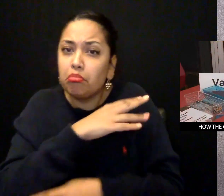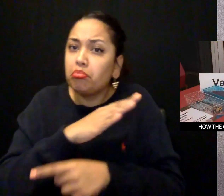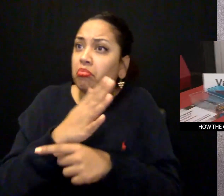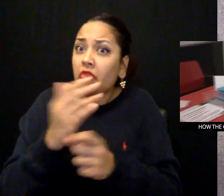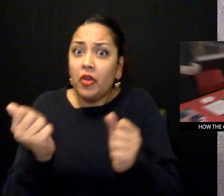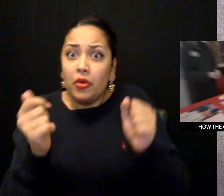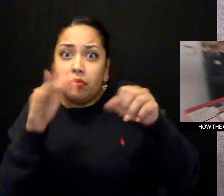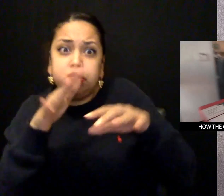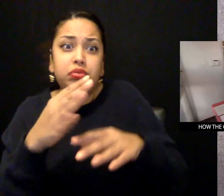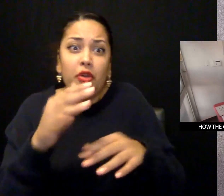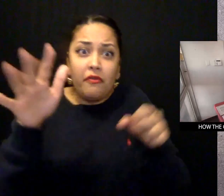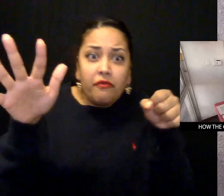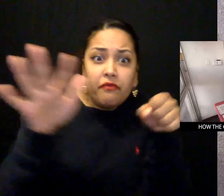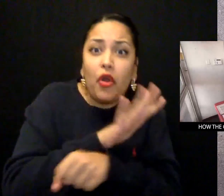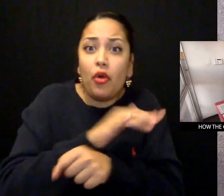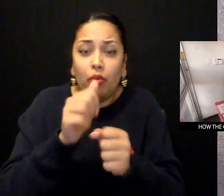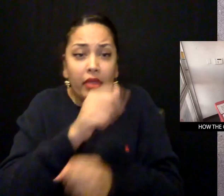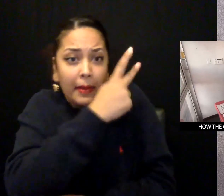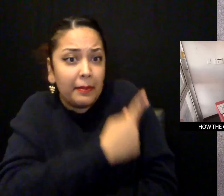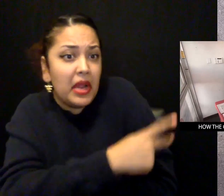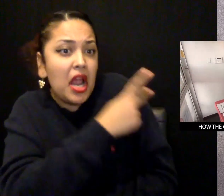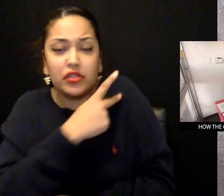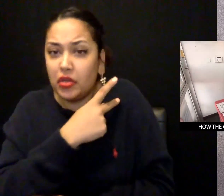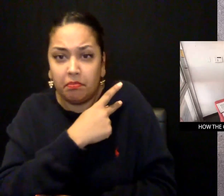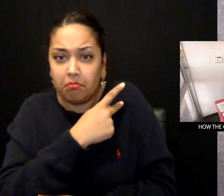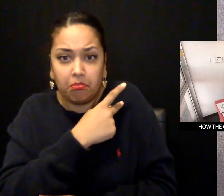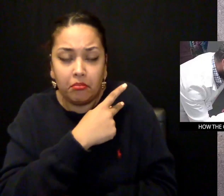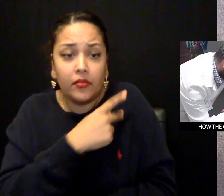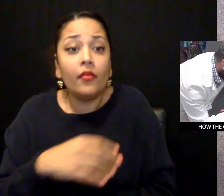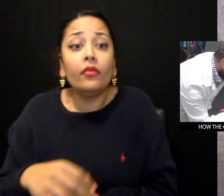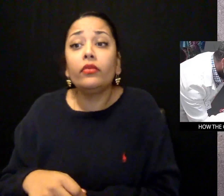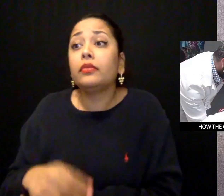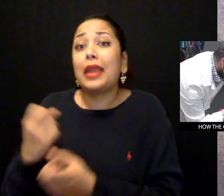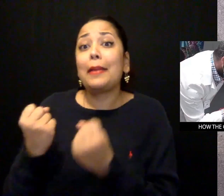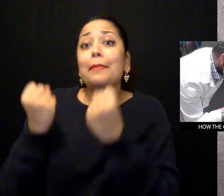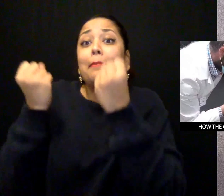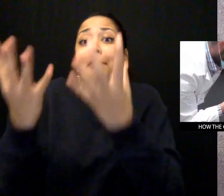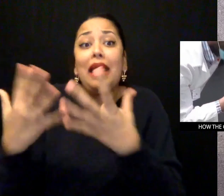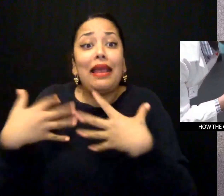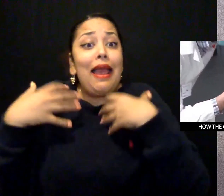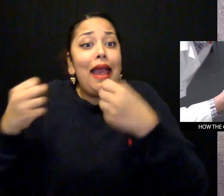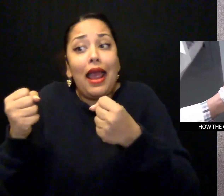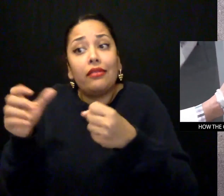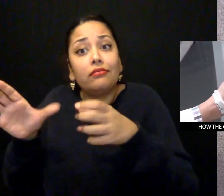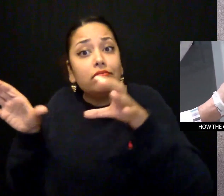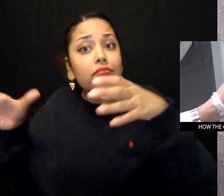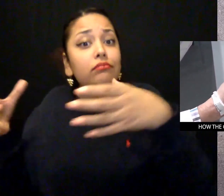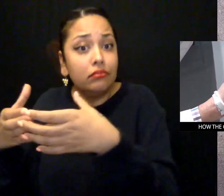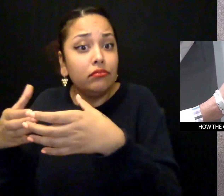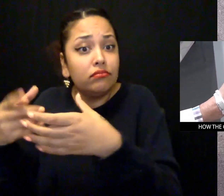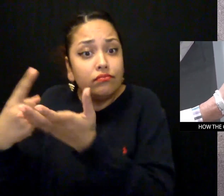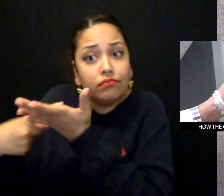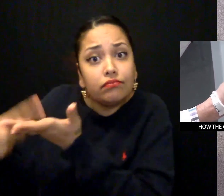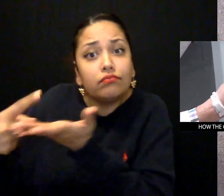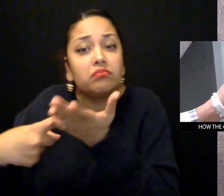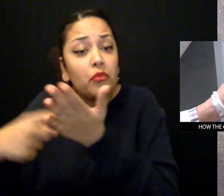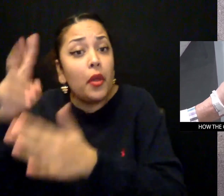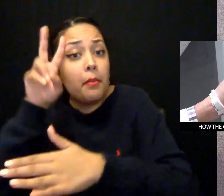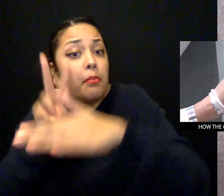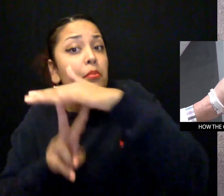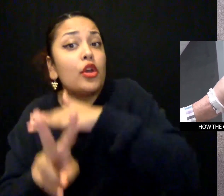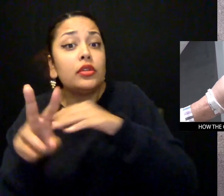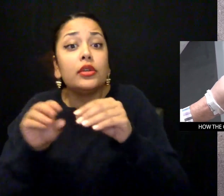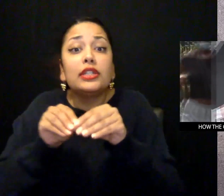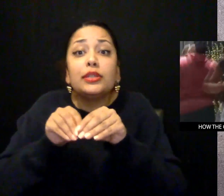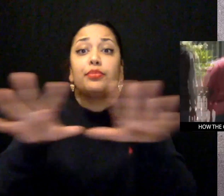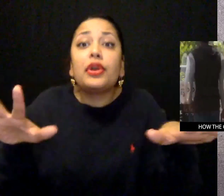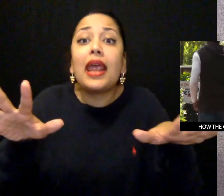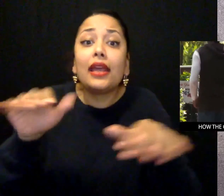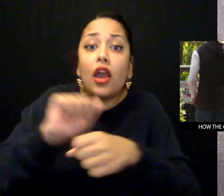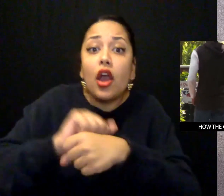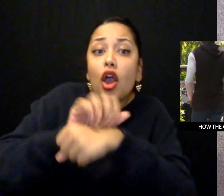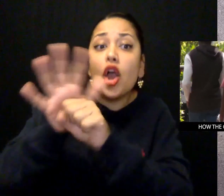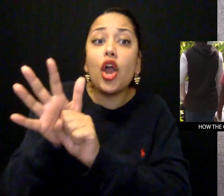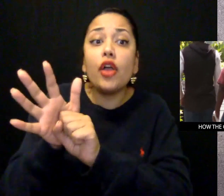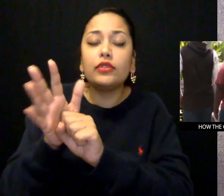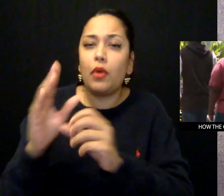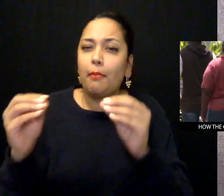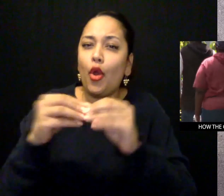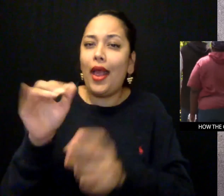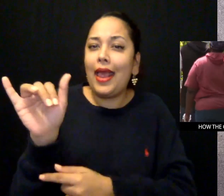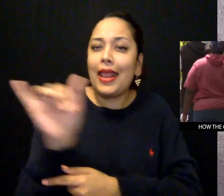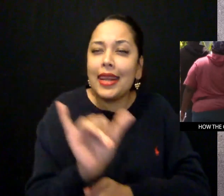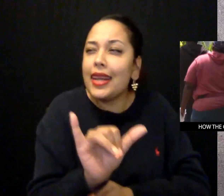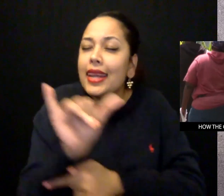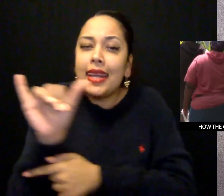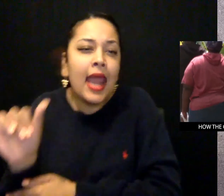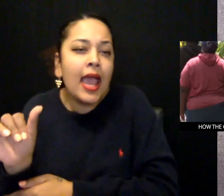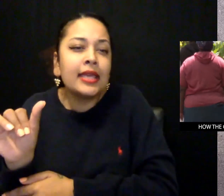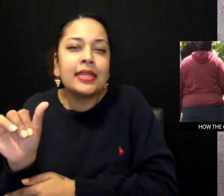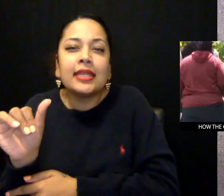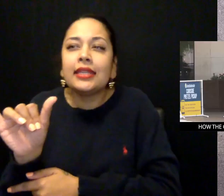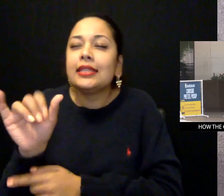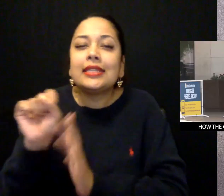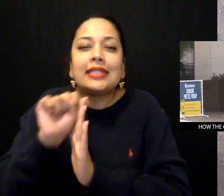when cases are no longer out of control and hospitals aren't overflowing with patients